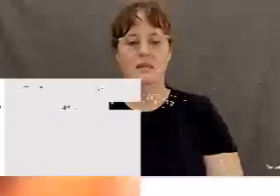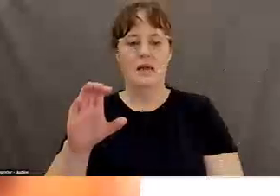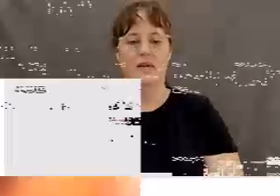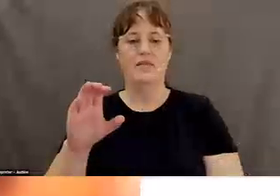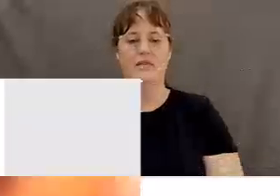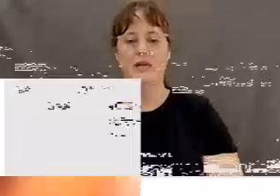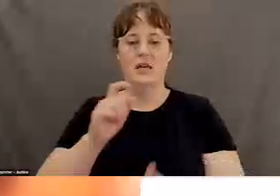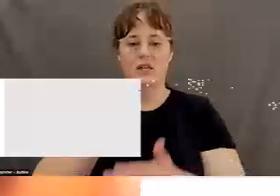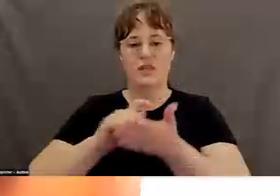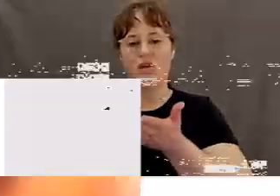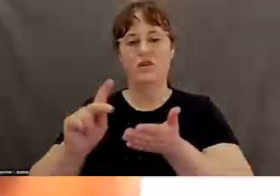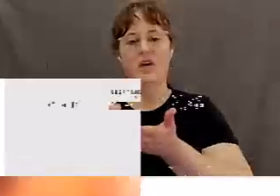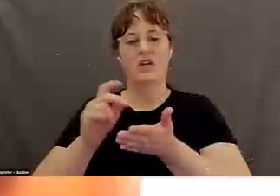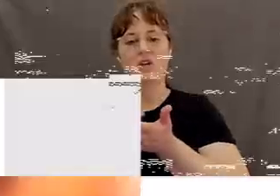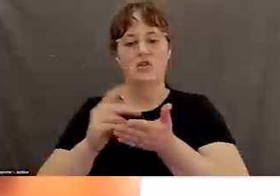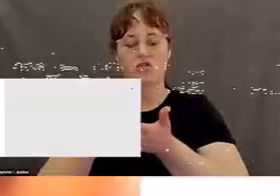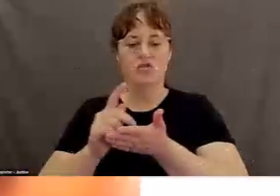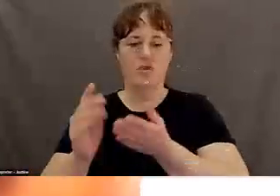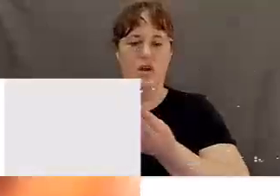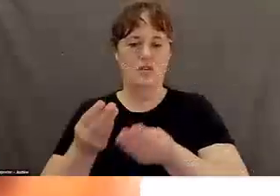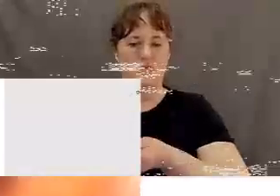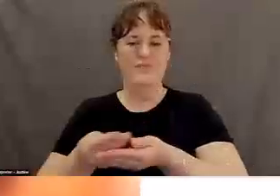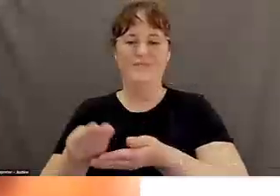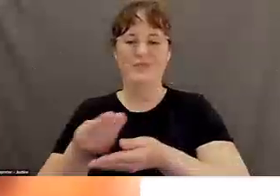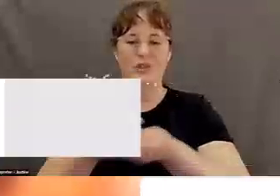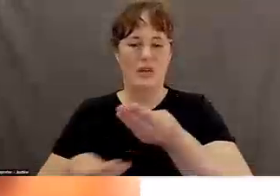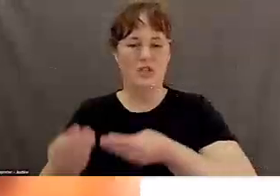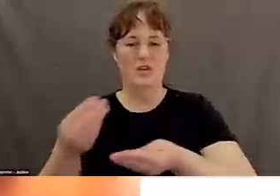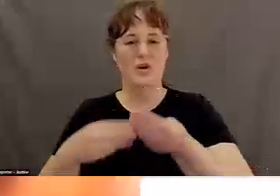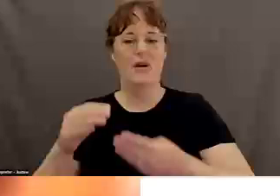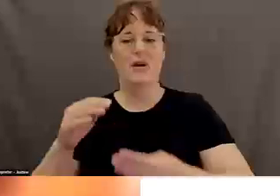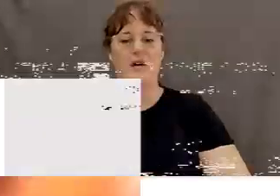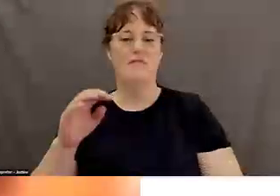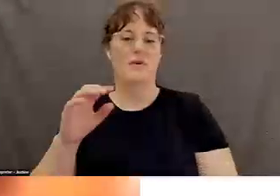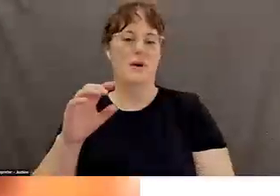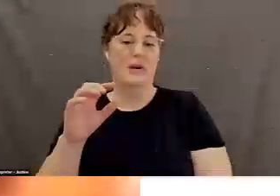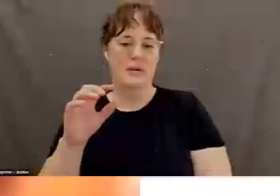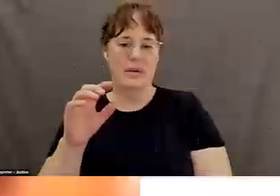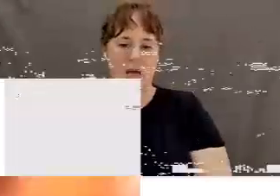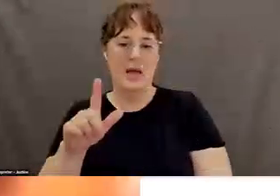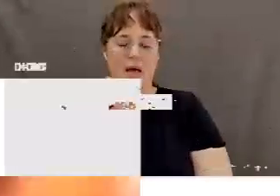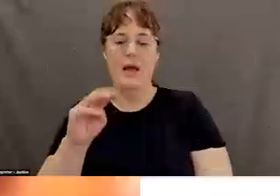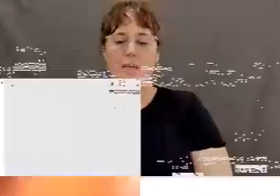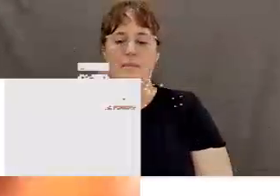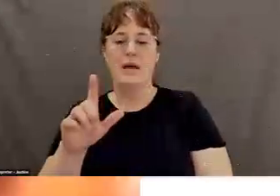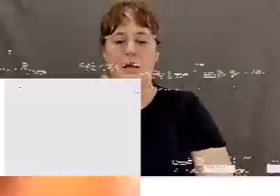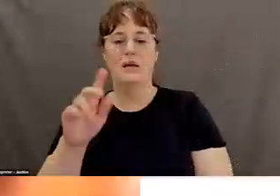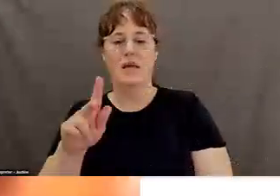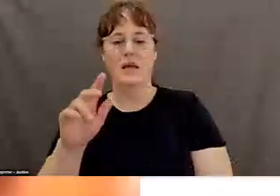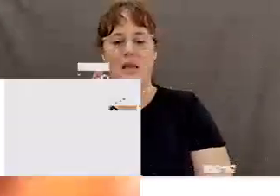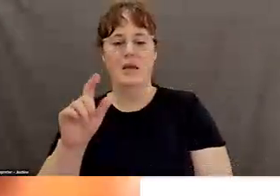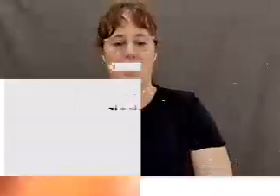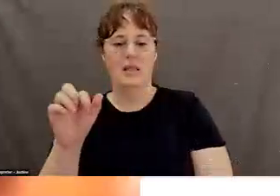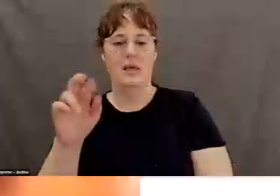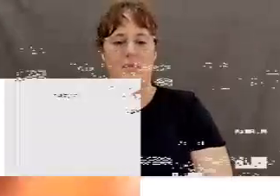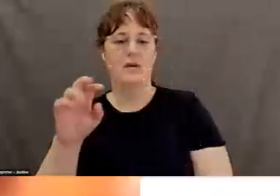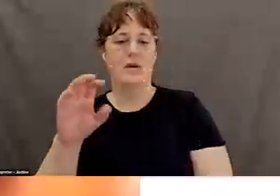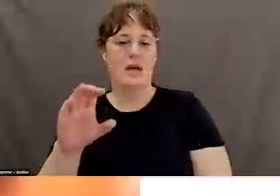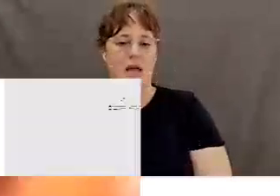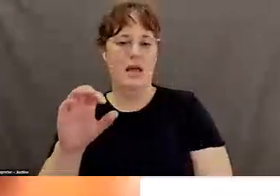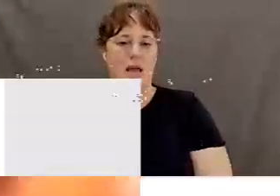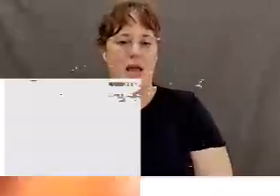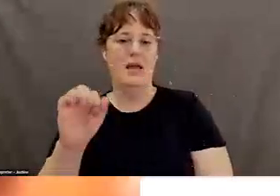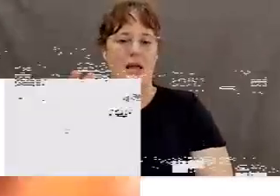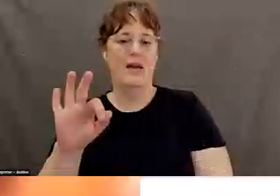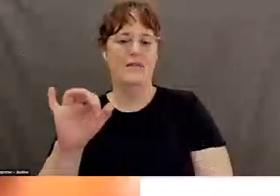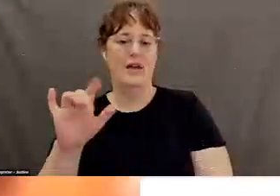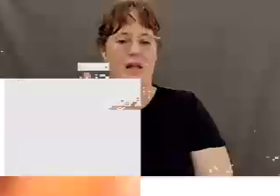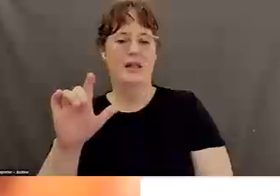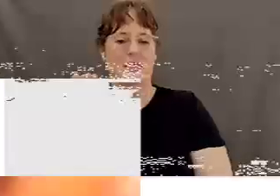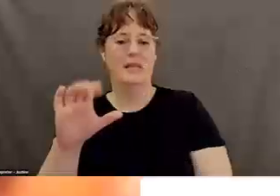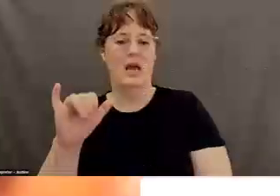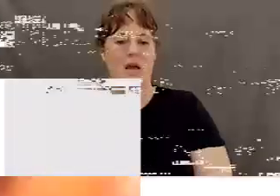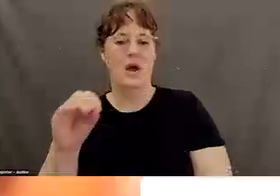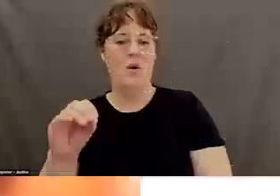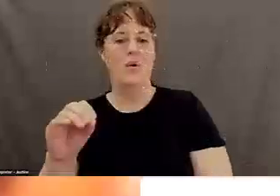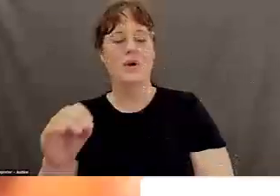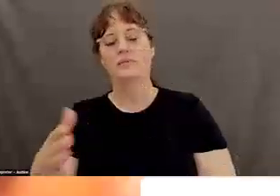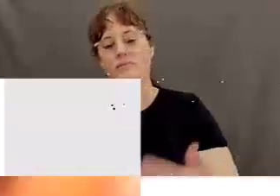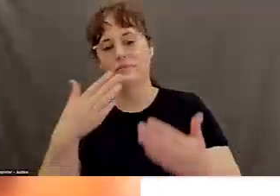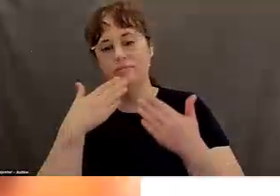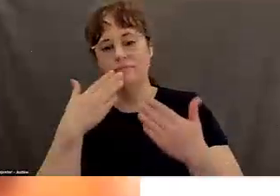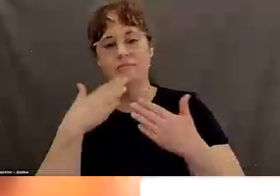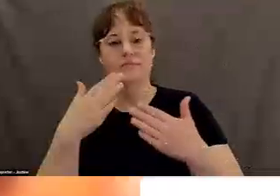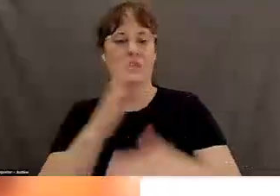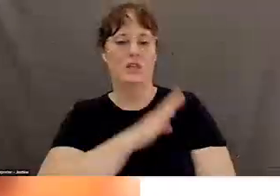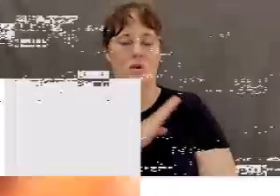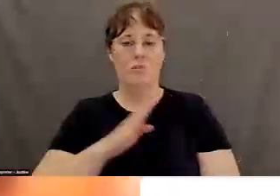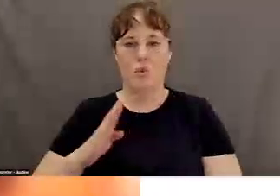Boardroom: On behalf of the 220,000 unionized workers in King County and our 150 affiliate unions, I want to thank the Sound Transit Board for approving funding for the design work on West Seattle.